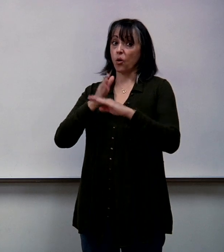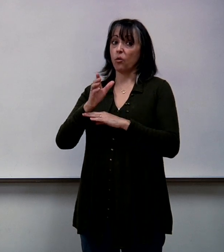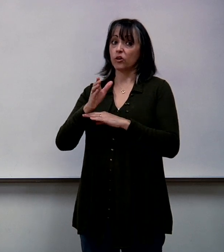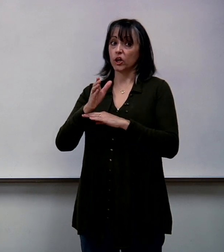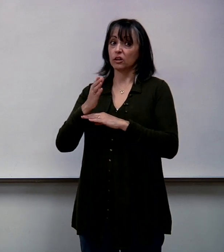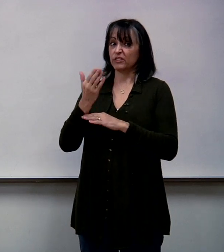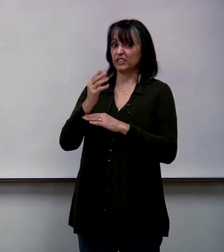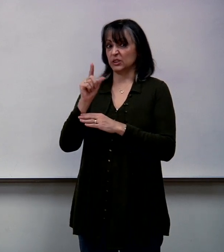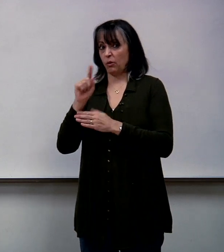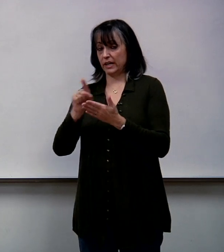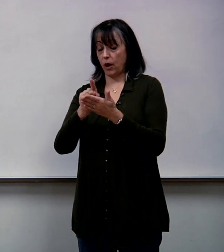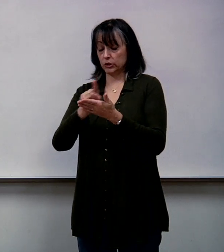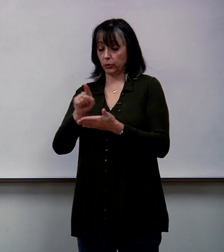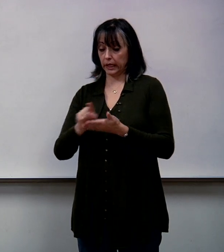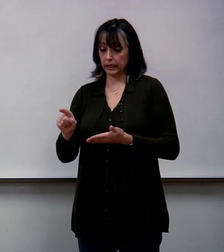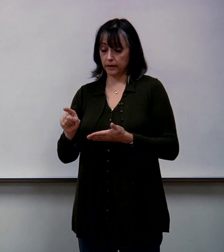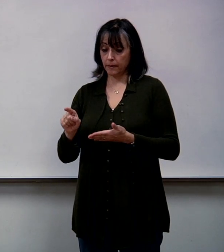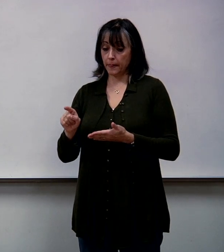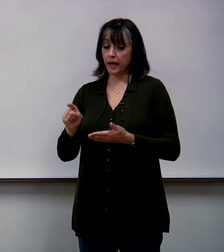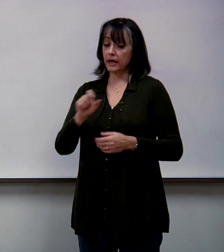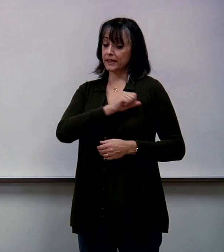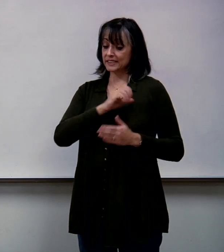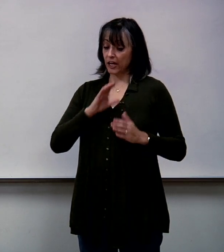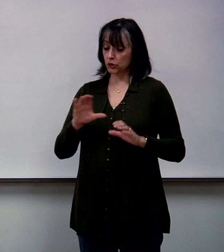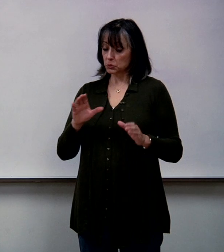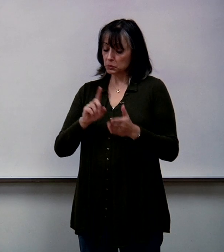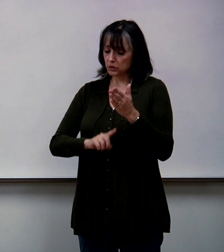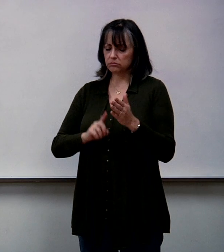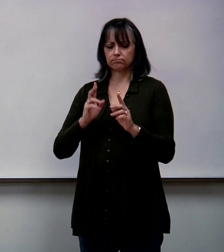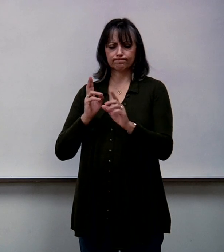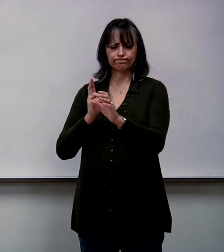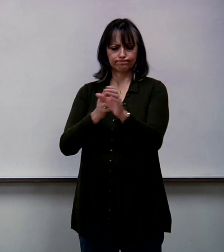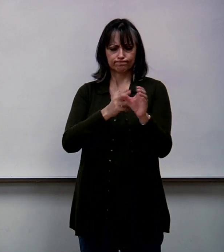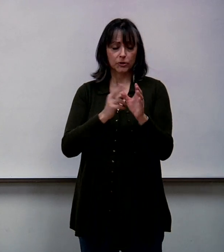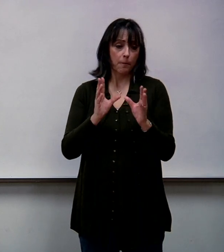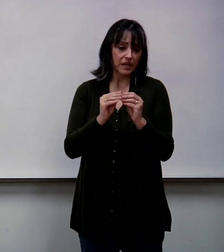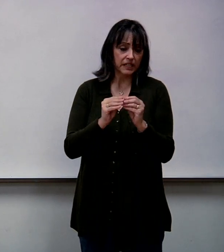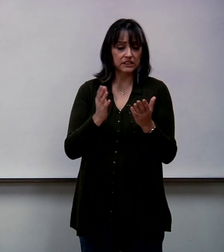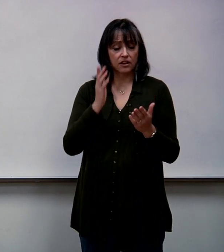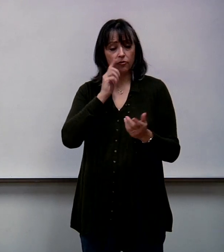It, again, involves a lot of meetings, particularly attending various Institute committees and representing student interests.